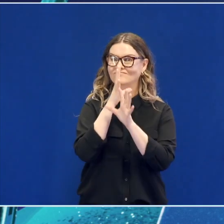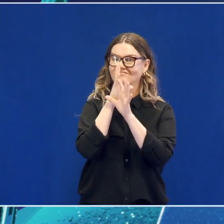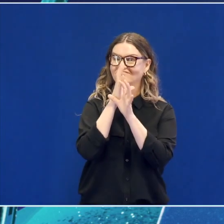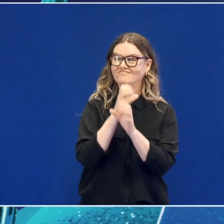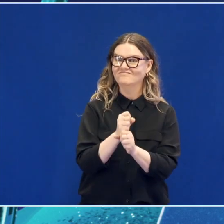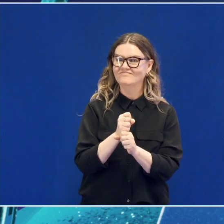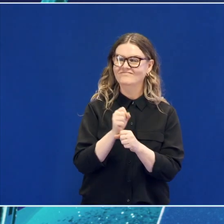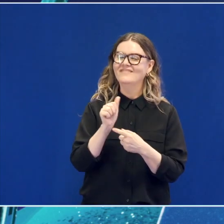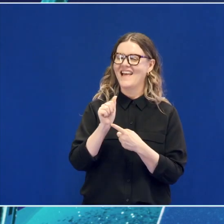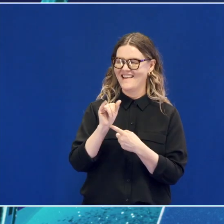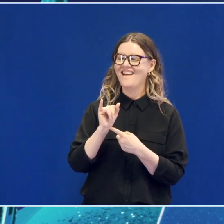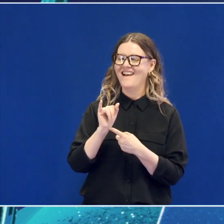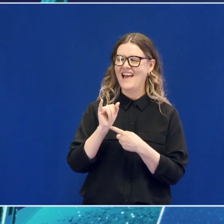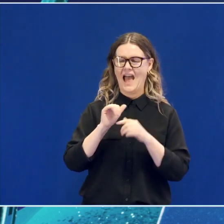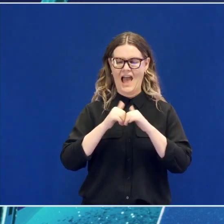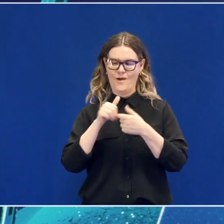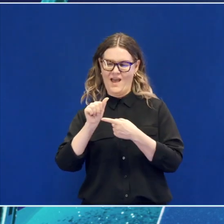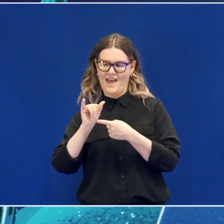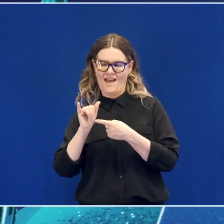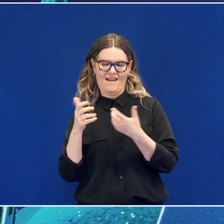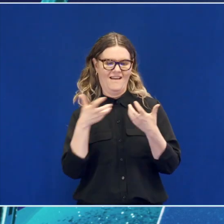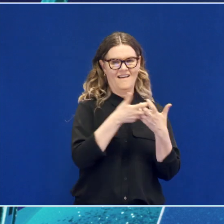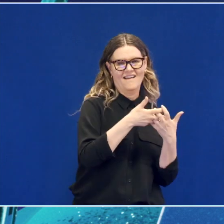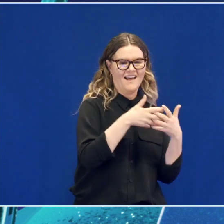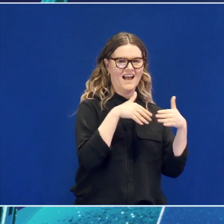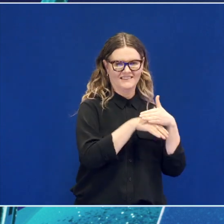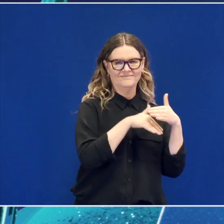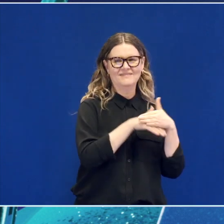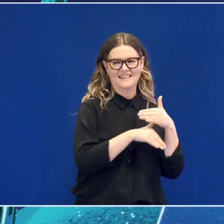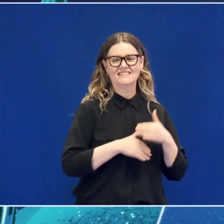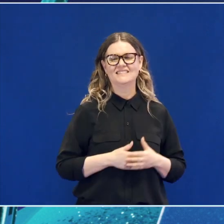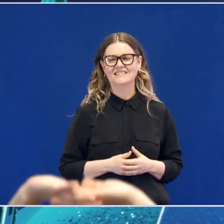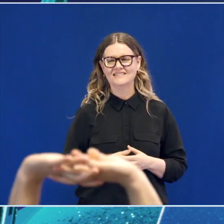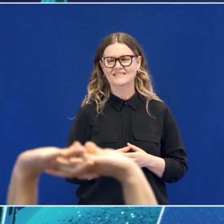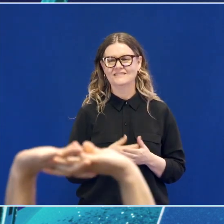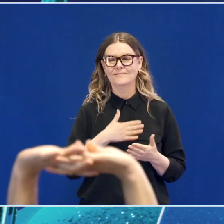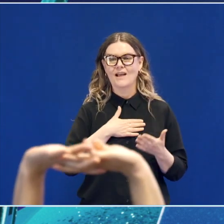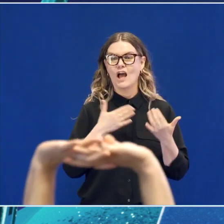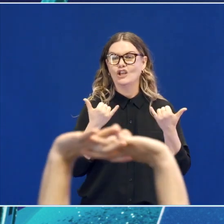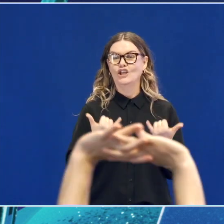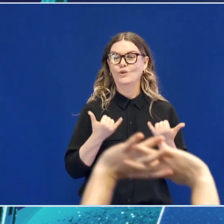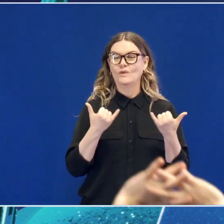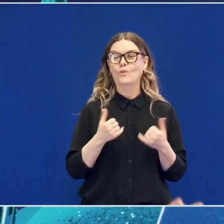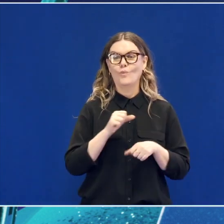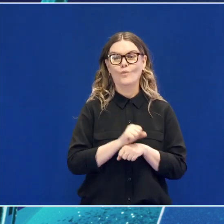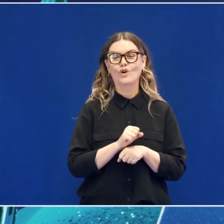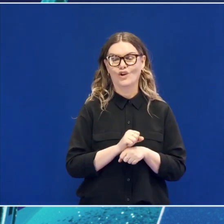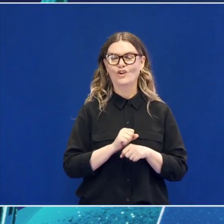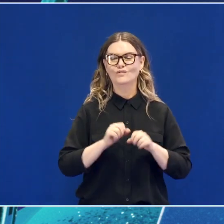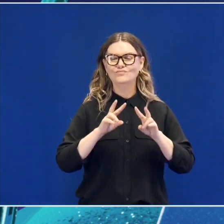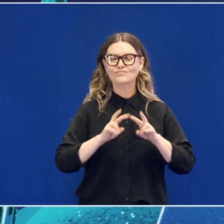And a lot of my current work actually looks at how AI generates code and whether